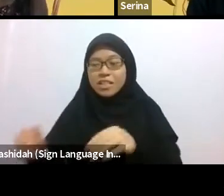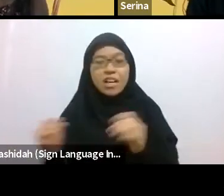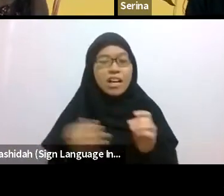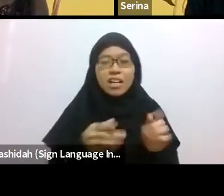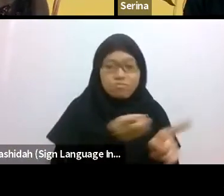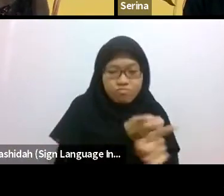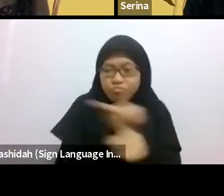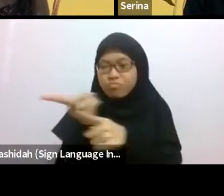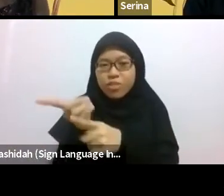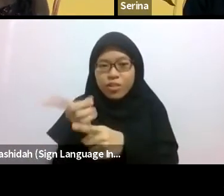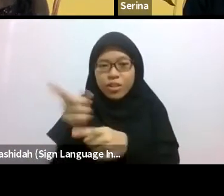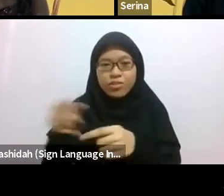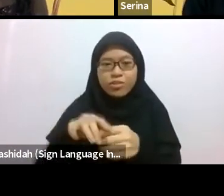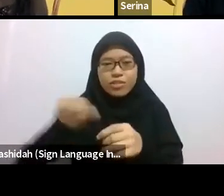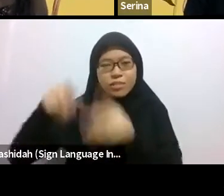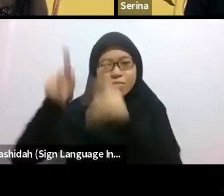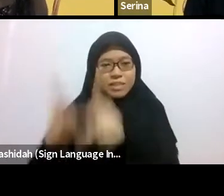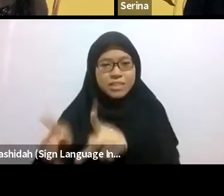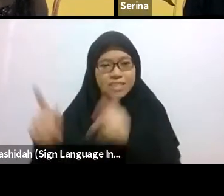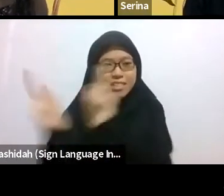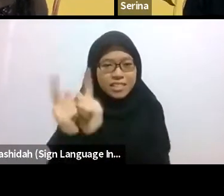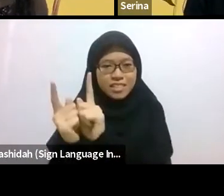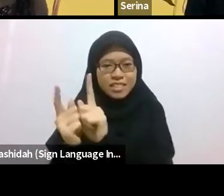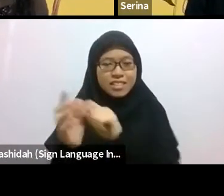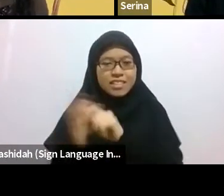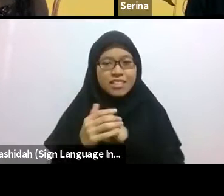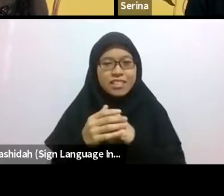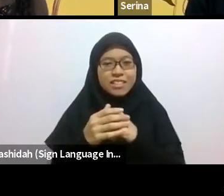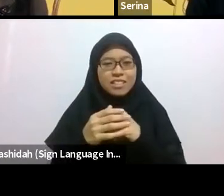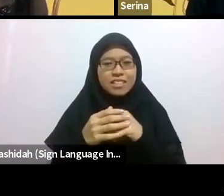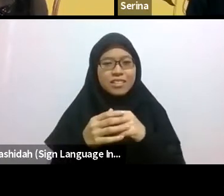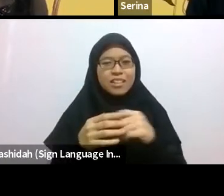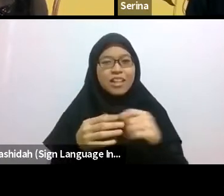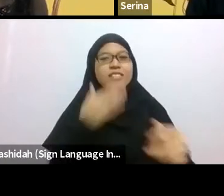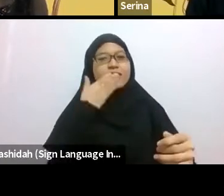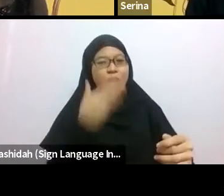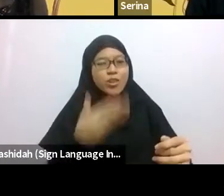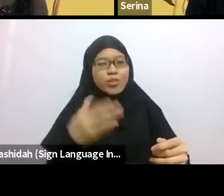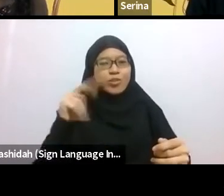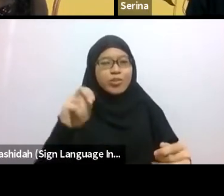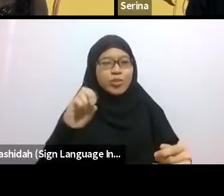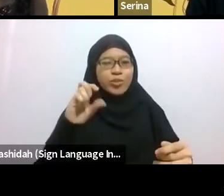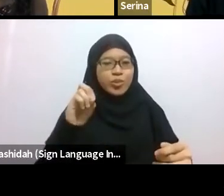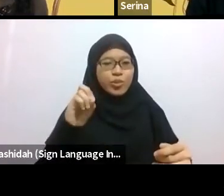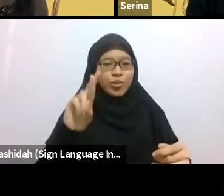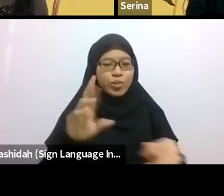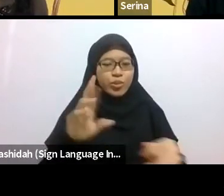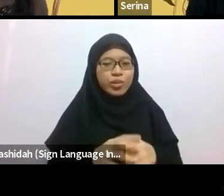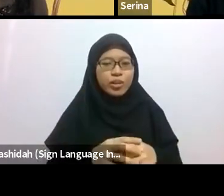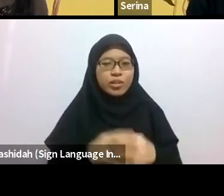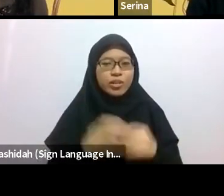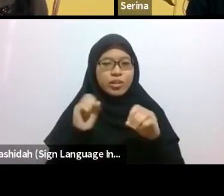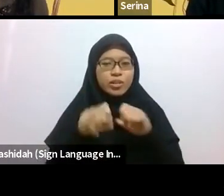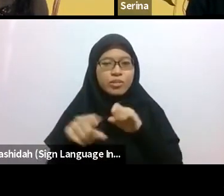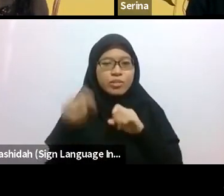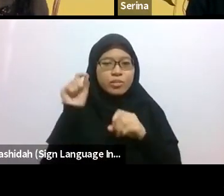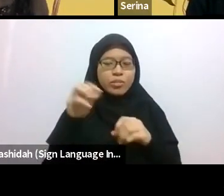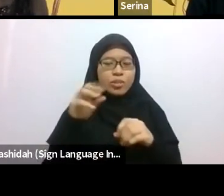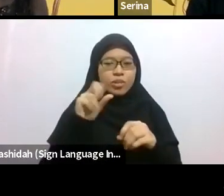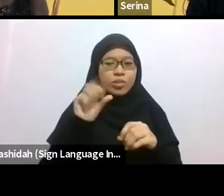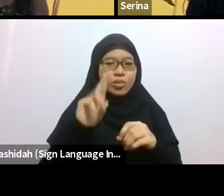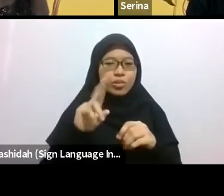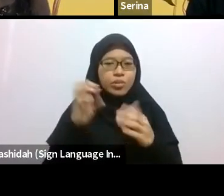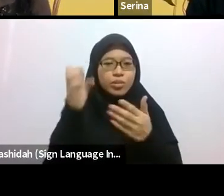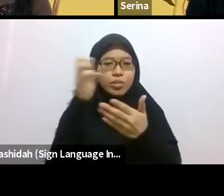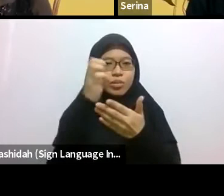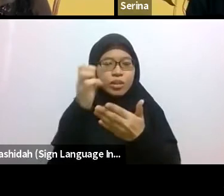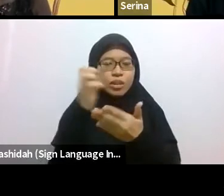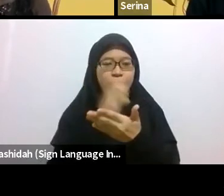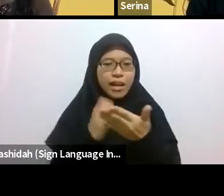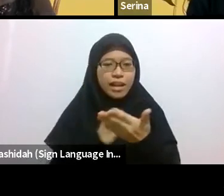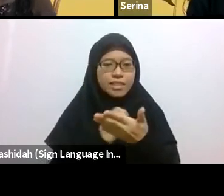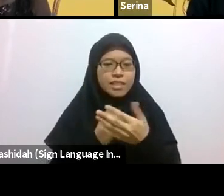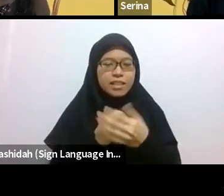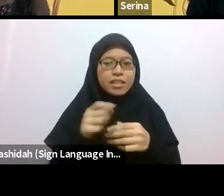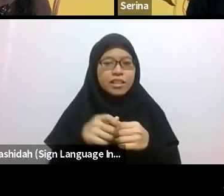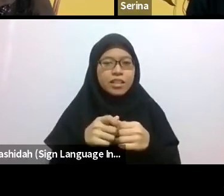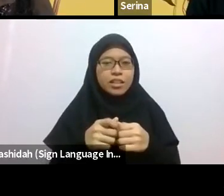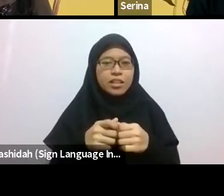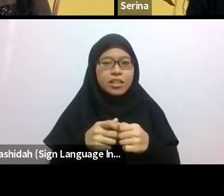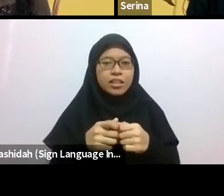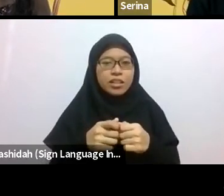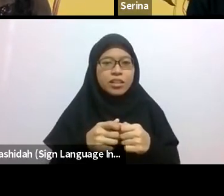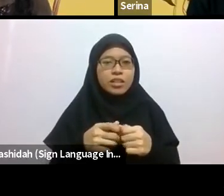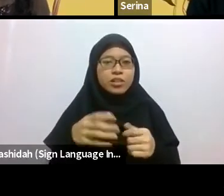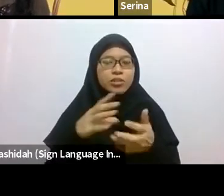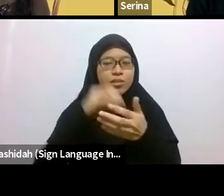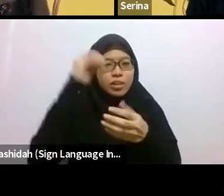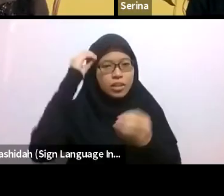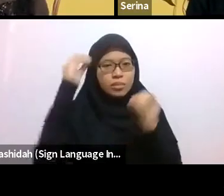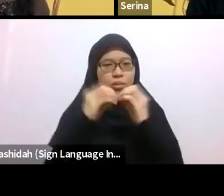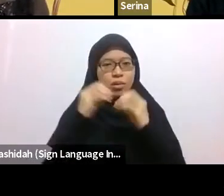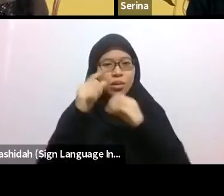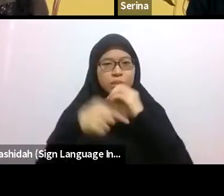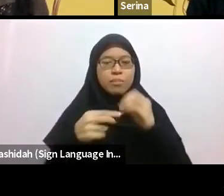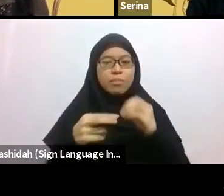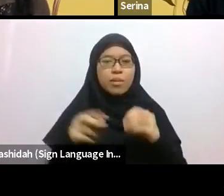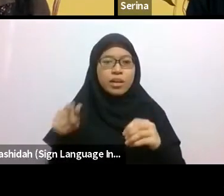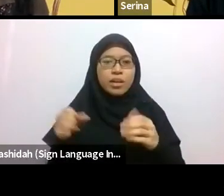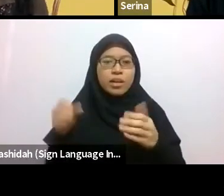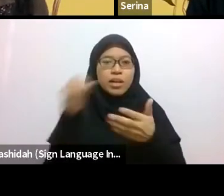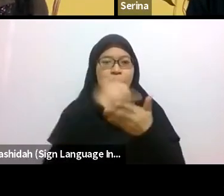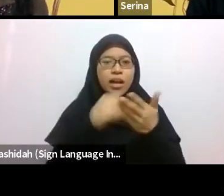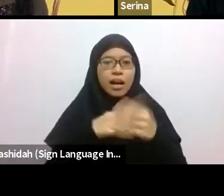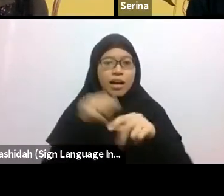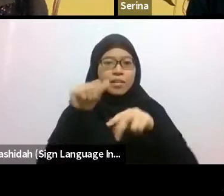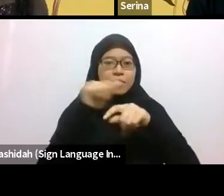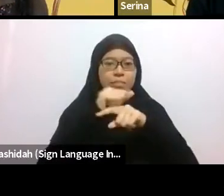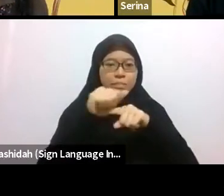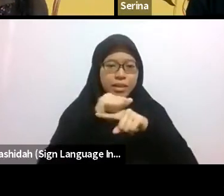Thanks for that, nor. I just wanted to plug nor’s essay. Readers, if you read nor’s essays, you’ll read more about her art practice, and how she really uses art to recover memory—